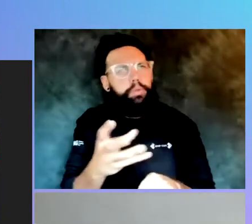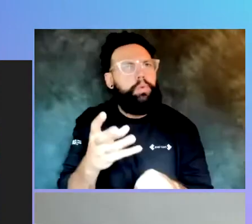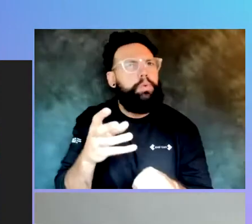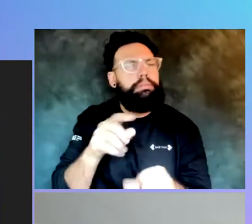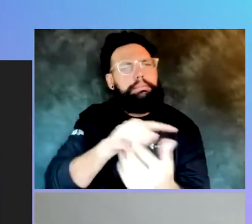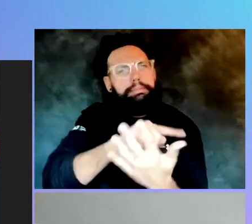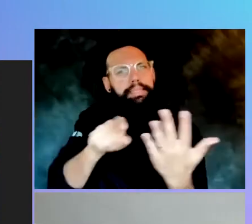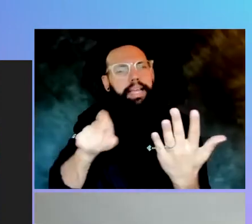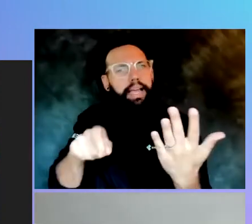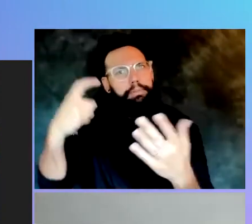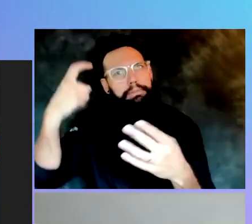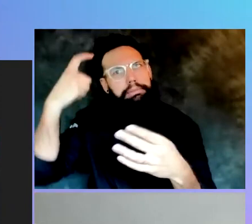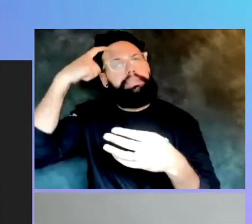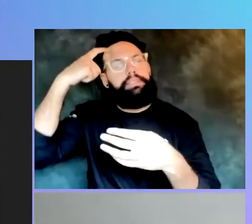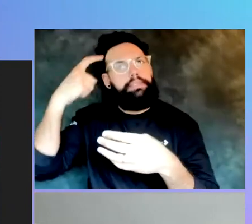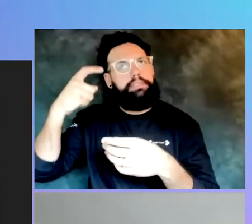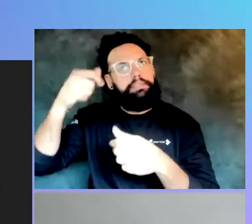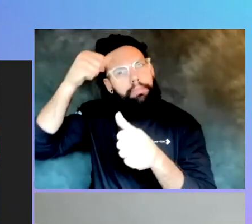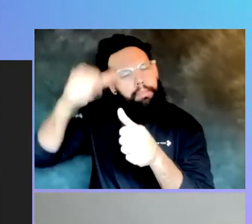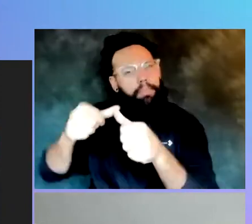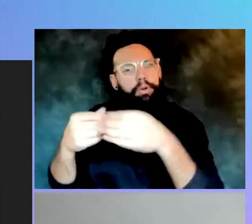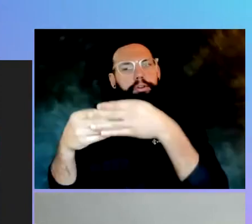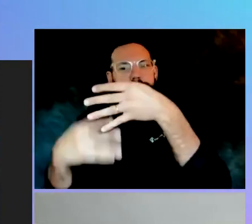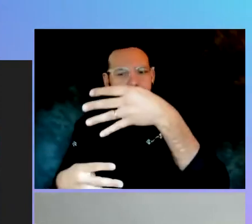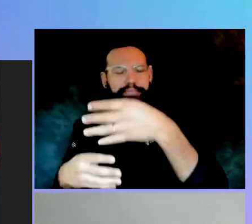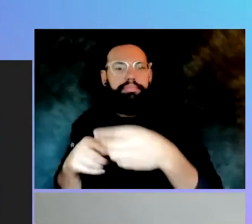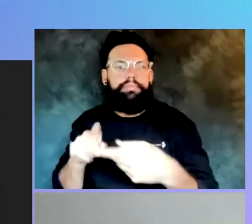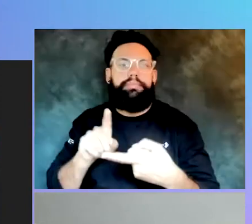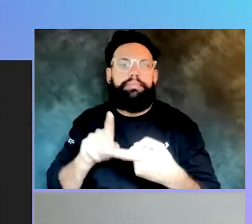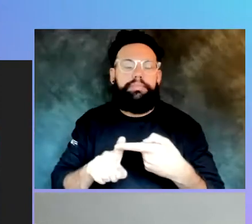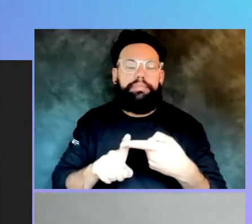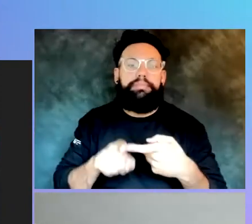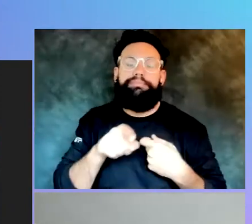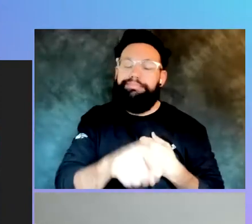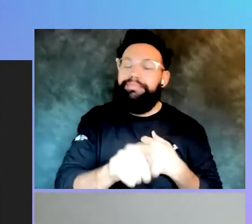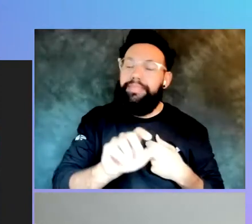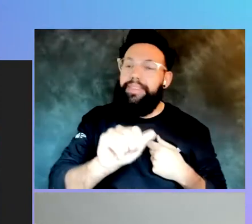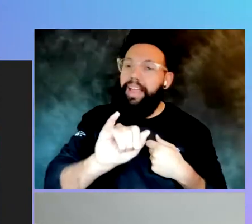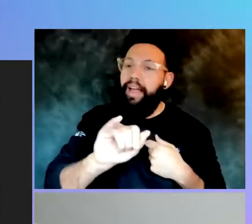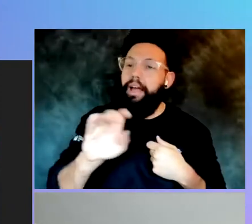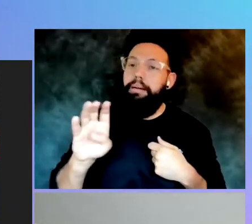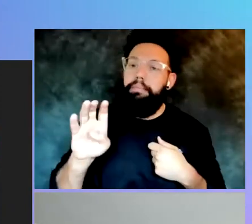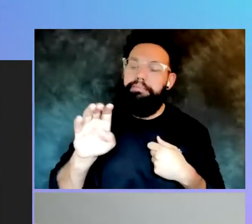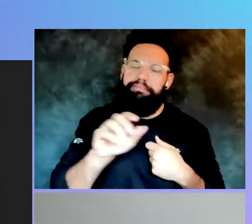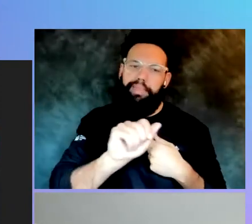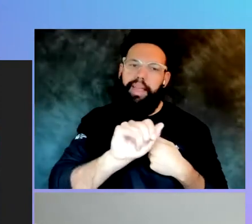example, I models often exhibit